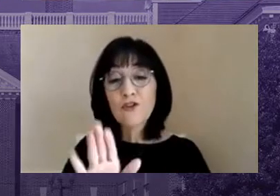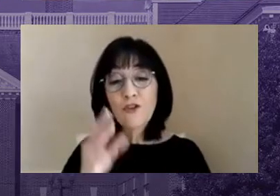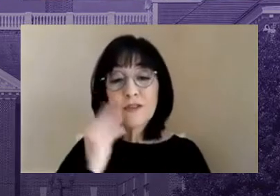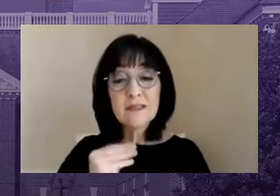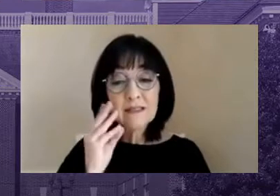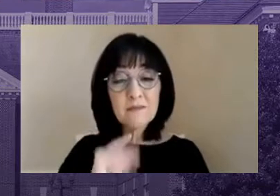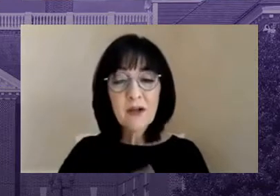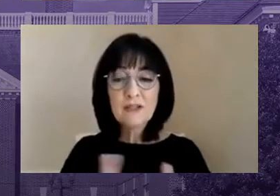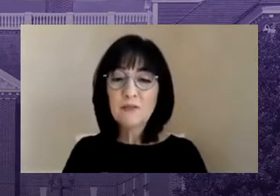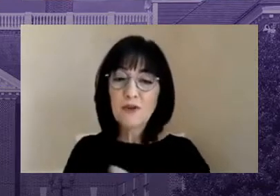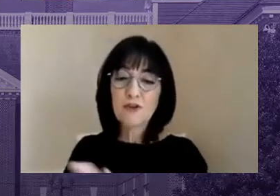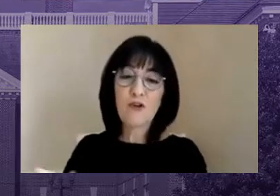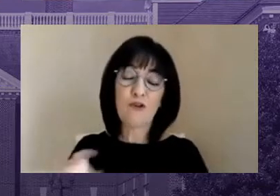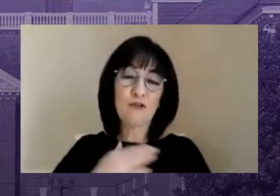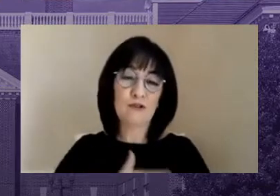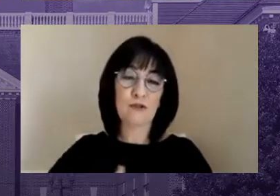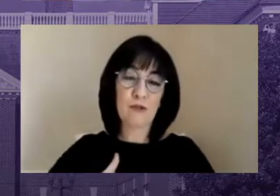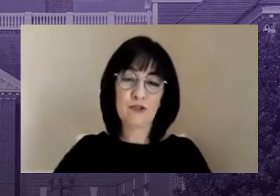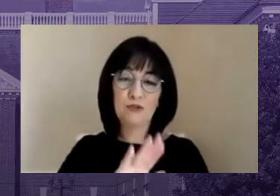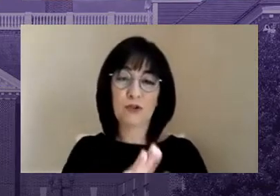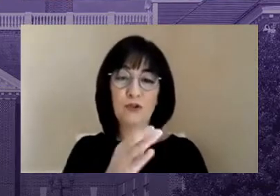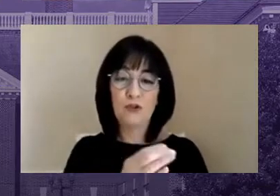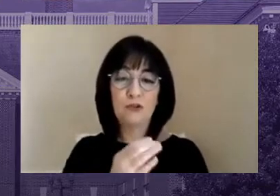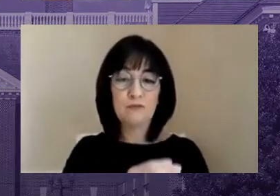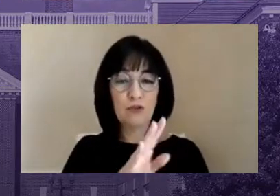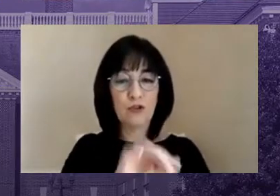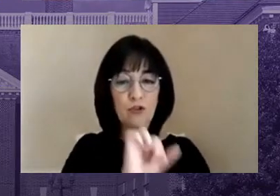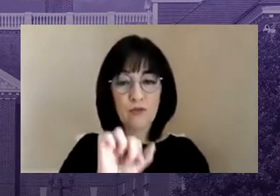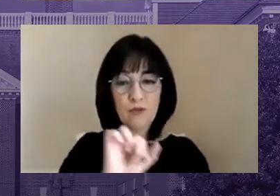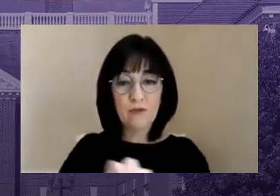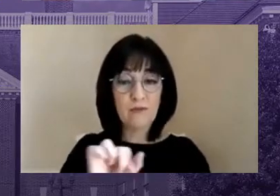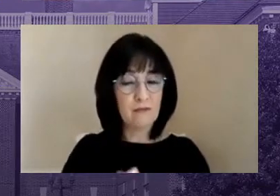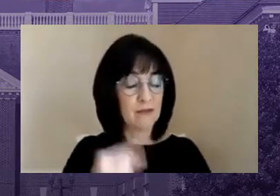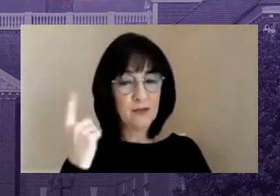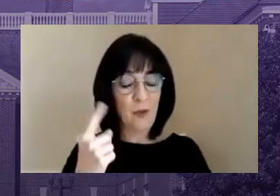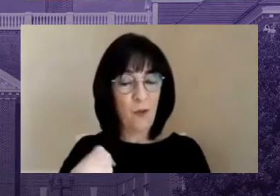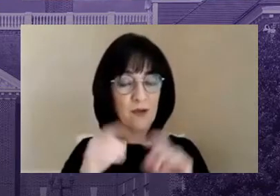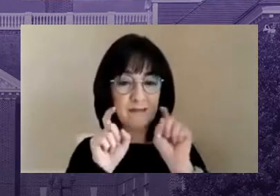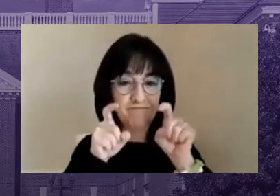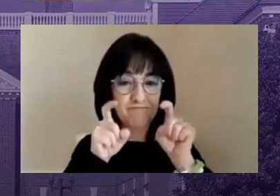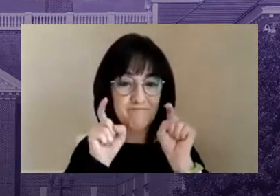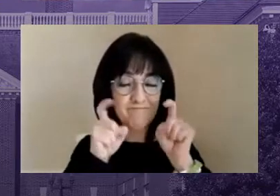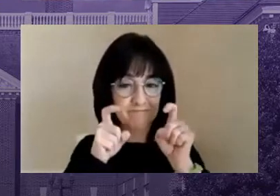performances, which is always really a tear jerking experience. We actually have more than